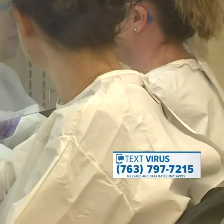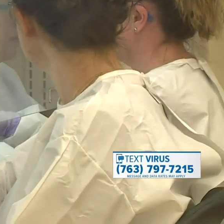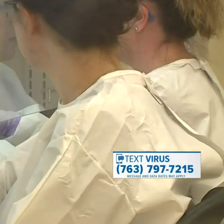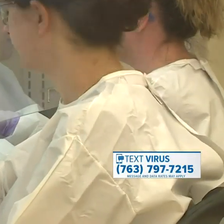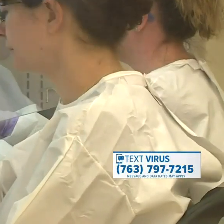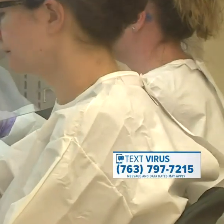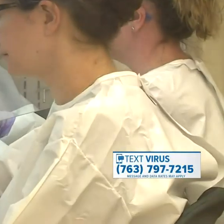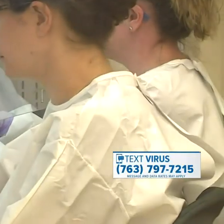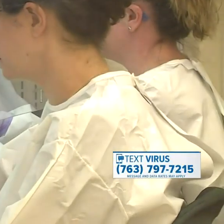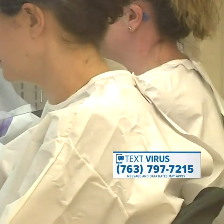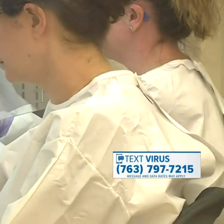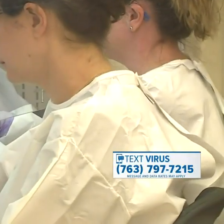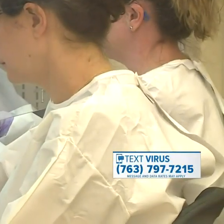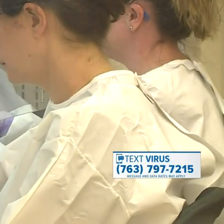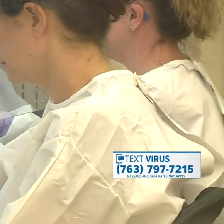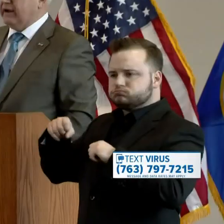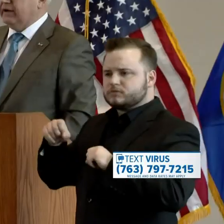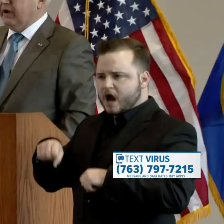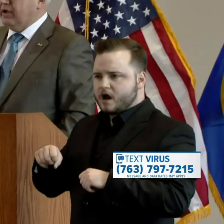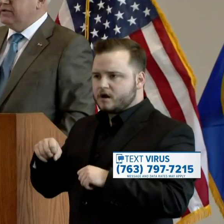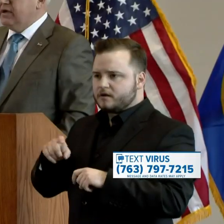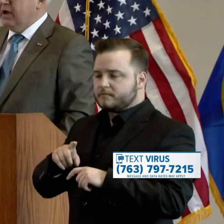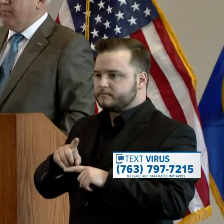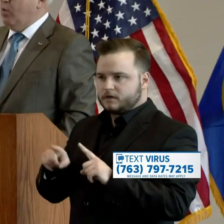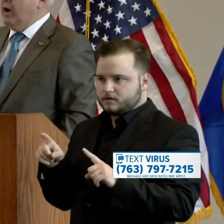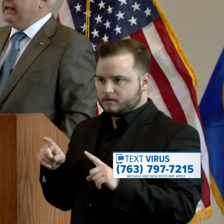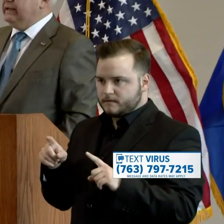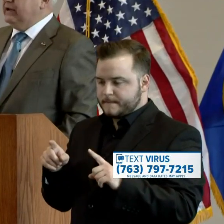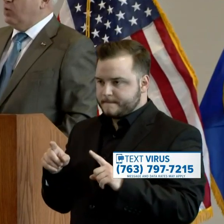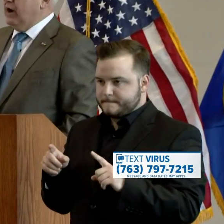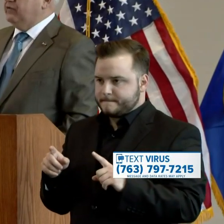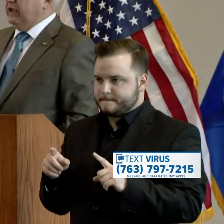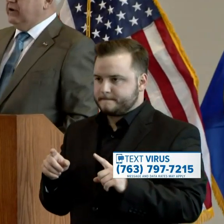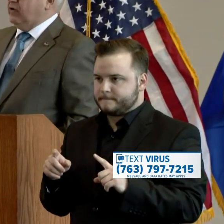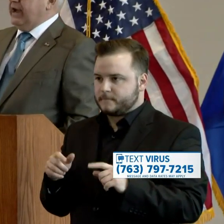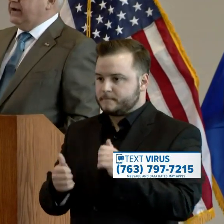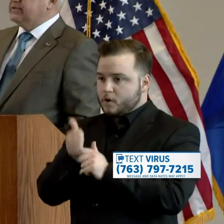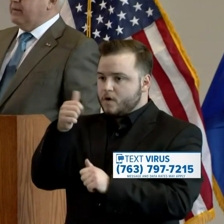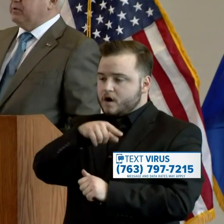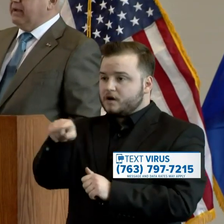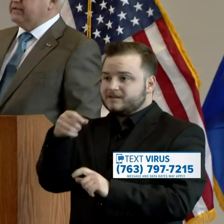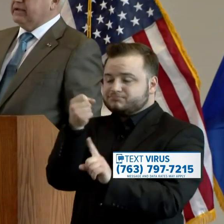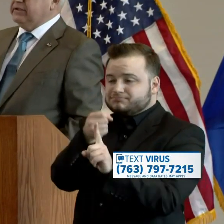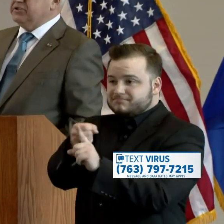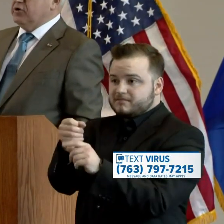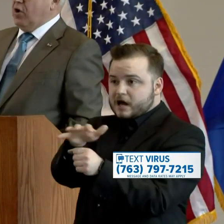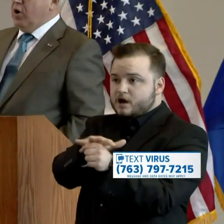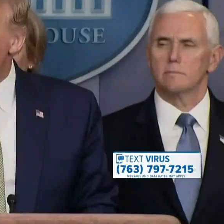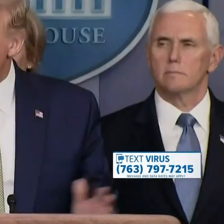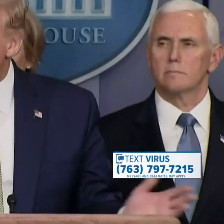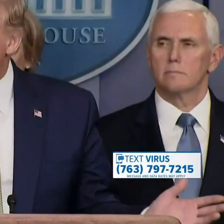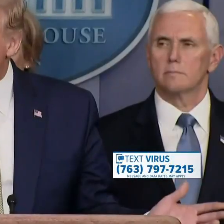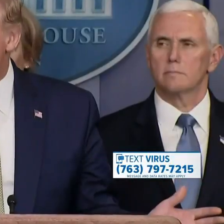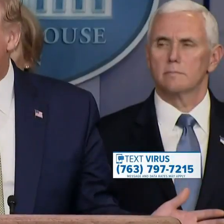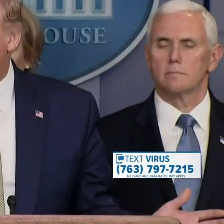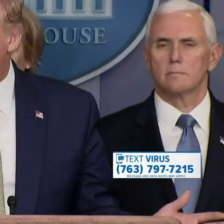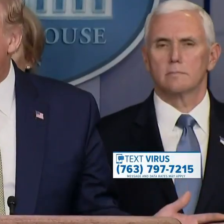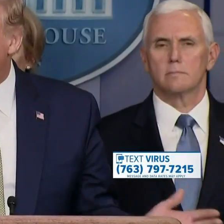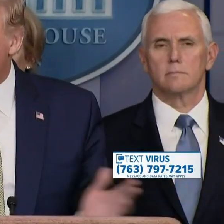SUDDEN LOSS OF TESTING SUPPLIES THAT RESULTED IN A SUDDEN LOSS OF TESTING SUPPLIES THAT RESULTED IN A SUDDEN THAT RESULTED IN A SUDDEN THAT RESULTED IN A SUDDEN FEDERAL THAT RESULTED IN A SUDDEN FEDERAL SHIFT THAT RESULTED IN A SUDDEN FEDERAL SHIFT TO THAT RESULTED IN A SUDDEN FEDERAL SHIFT TO PRIORITIZE FEDERAL SHIFT TO PRIORITIZE FEDERAL SHIFT TO PRIORITIZE CITIES FEDERAL SHIFT TO PRIORITIZE CITIES WITH FEDERAL SHIFT TO PRIORITIZE CITIES WITH THE FEDERAL SHIFT TO PRIORITIZE CITIES WITH THE HIGHEST CITIES WITH THE HIGHEST CITIES WITH THE HIGHEST CONCENTRATION CITIES WITH THE HIGHEST CONCENTRATION OF CITIES WITH THE HIGHEST CONCENTRATION OF CASES. CONCENTRATION OF CASES. CONCENTRATION OF CASES. >> CONCENTRATION OF CASES. >> WE CONCENTRATION OF CASES. >> WE ARE CONCENTRATION OF CASES. >> WE ARE SUPPOSED CONCENTRATION OF CASES. >> WE ARE SUPPOSED TO CONCENTRATION OF CASES. >> WE ARE SUPPOSED TO HAVE CONCENTRATION OF CASES. >> WE ARE SUPPOSED TO HAVE HIGH WE ARE SUPPOSED TO HAVE HIGH WE ARE SUPPOSED TO HAVE HIGH TESTING WE ARE SUPPOSED TO HAVE HIGH TESTING CAPACITY WE ARE SUPPOSED TO HAVE HIGH TESTING CAPACITY IN WE ARE SUPPOSED TO HAVE HIGH TESTING CAPACITY IN 14 WE ARE SUPPOSED TO HAVE HIGH TESTING CAPACITY IN 14 OF